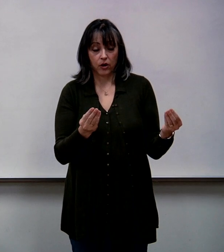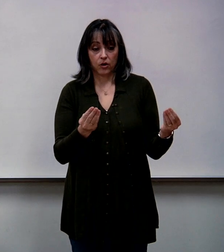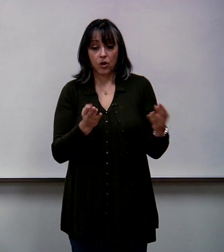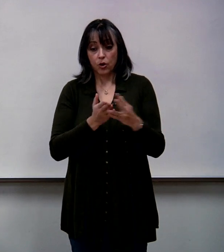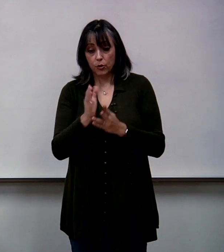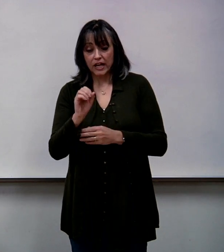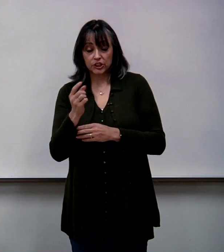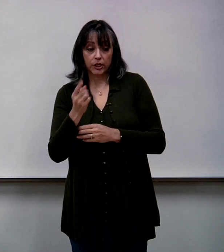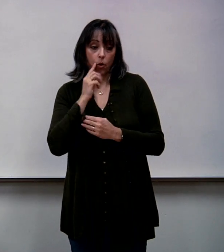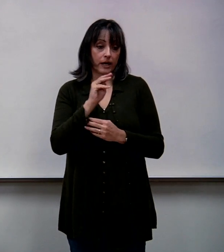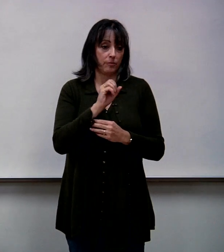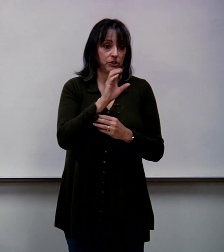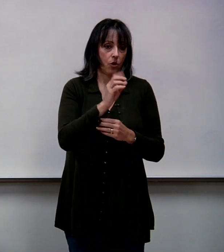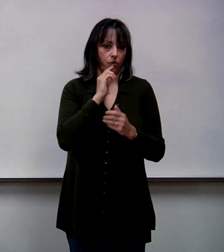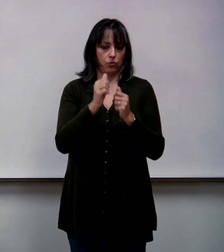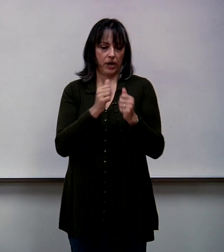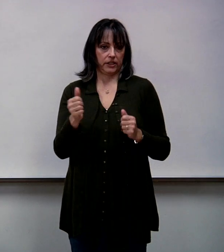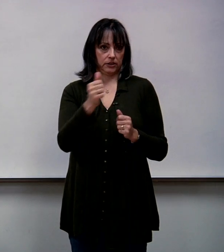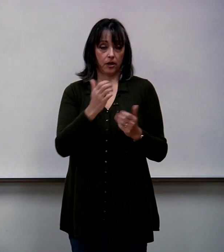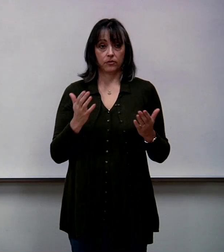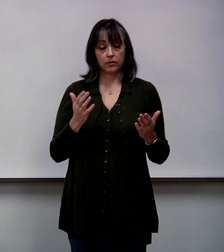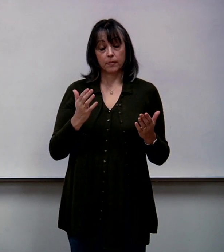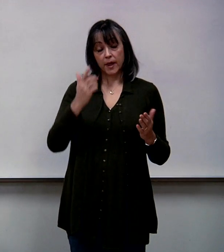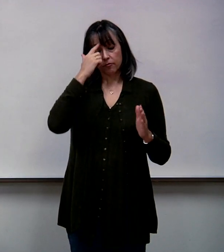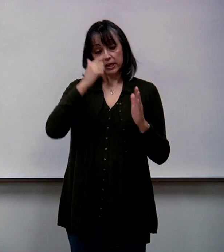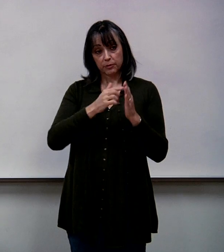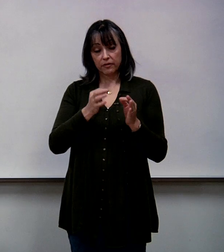in the process running. For example, if you are a current Student Government senator who